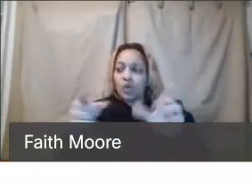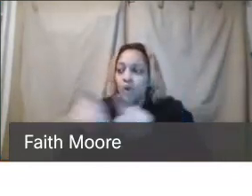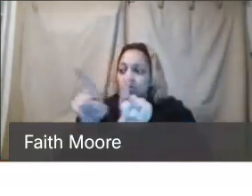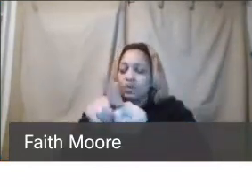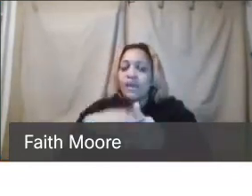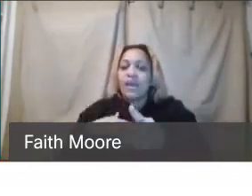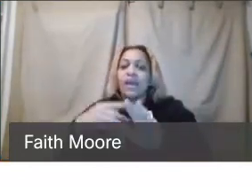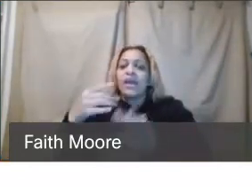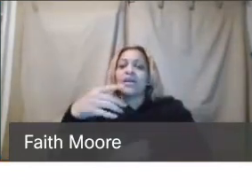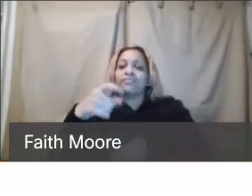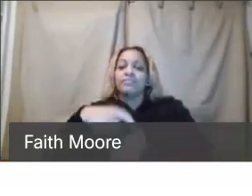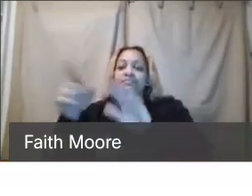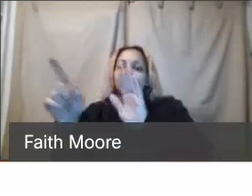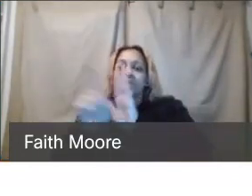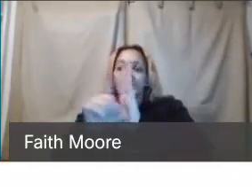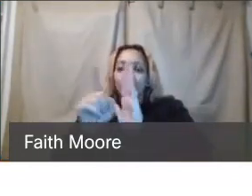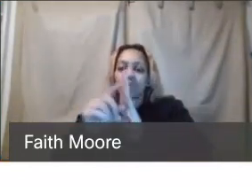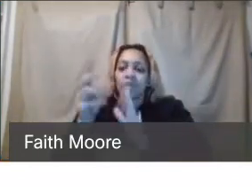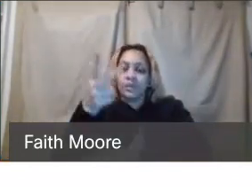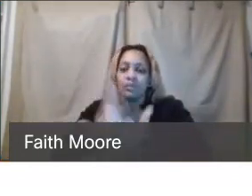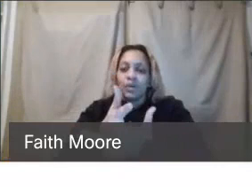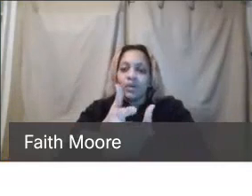Along Constitution Avenue between 15 street.